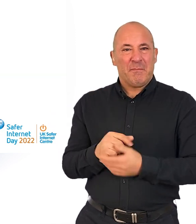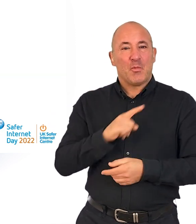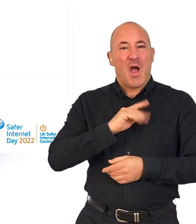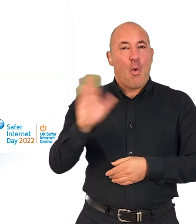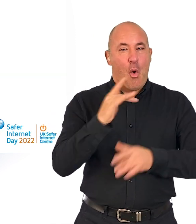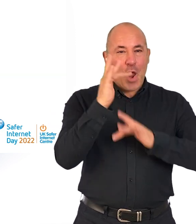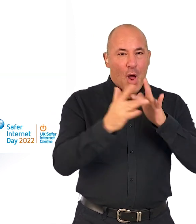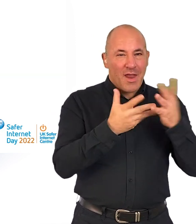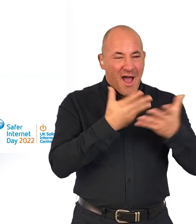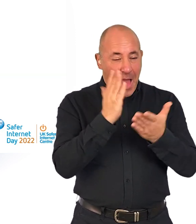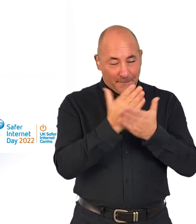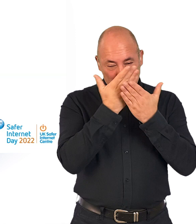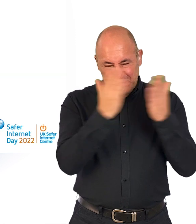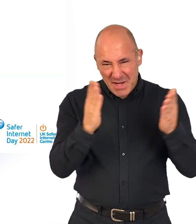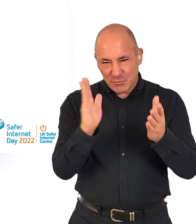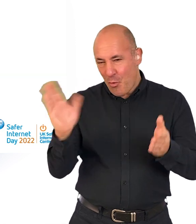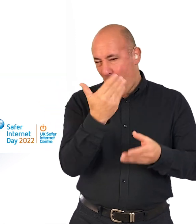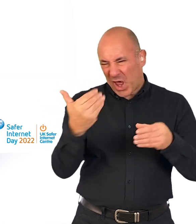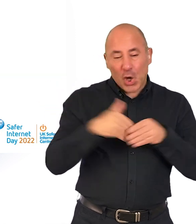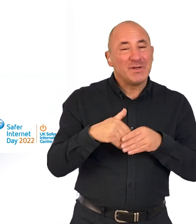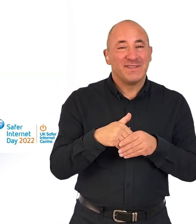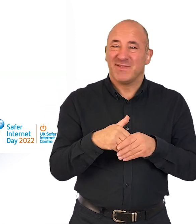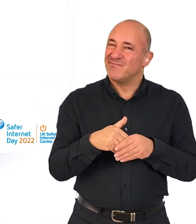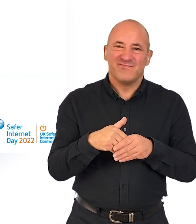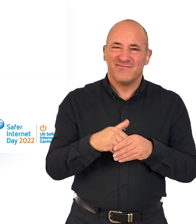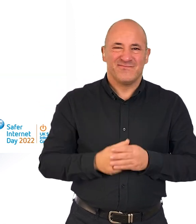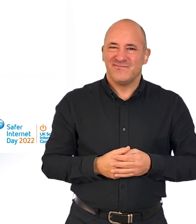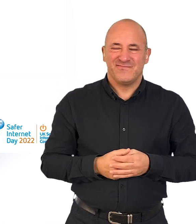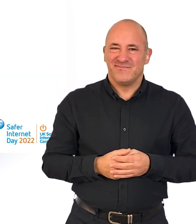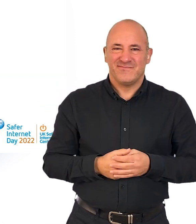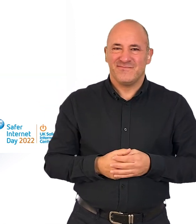because not all online spaces are respectful or inclusive.